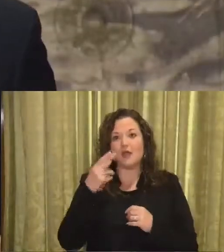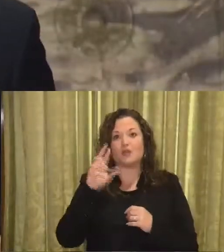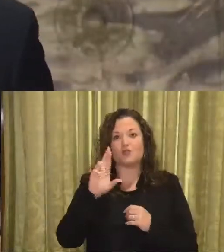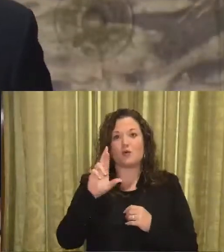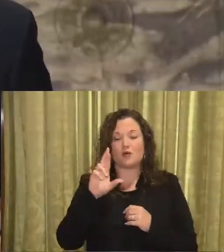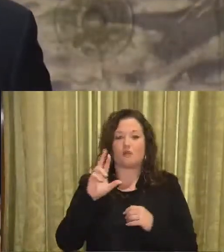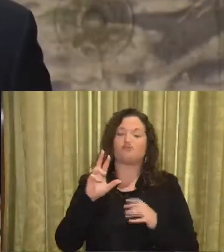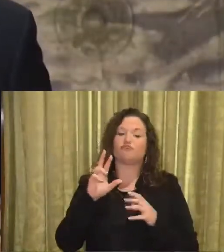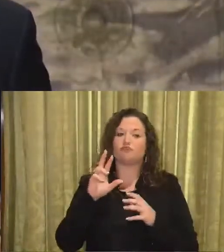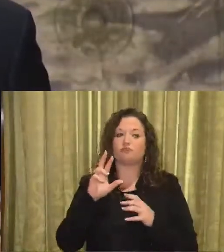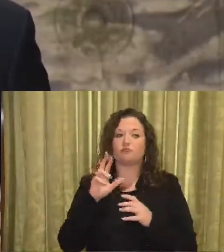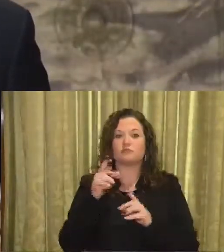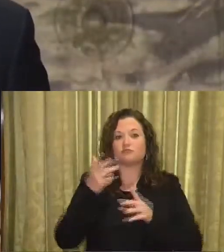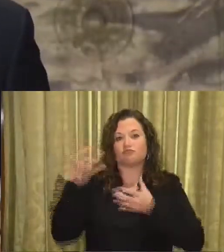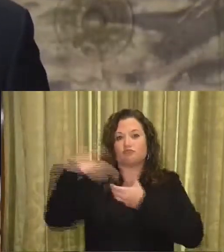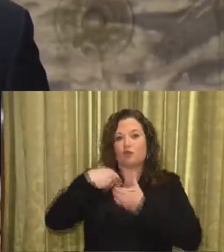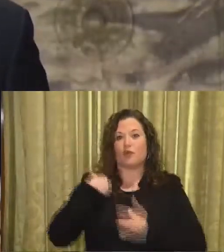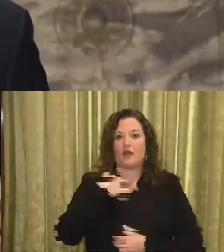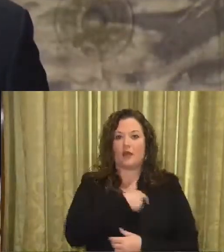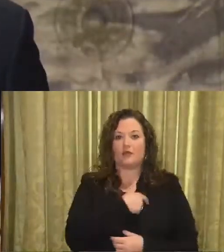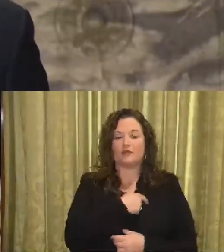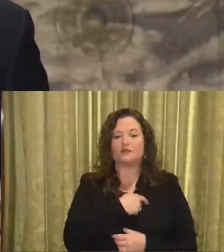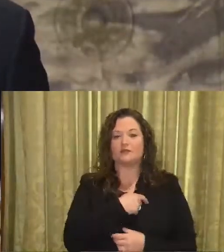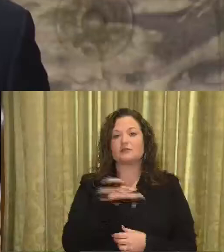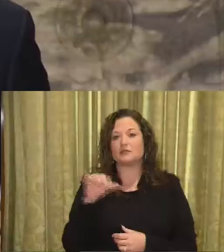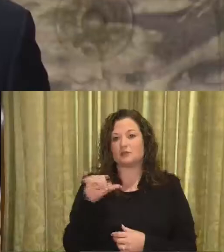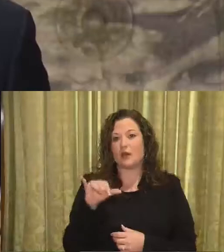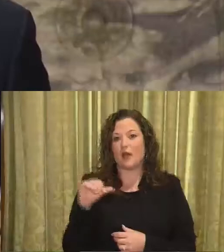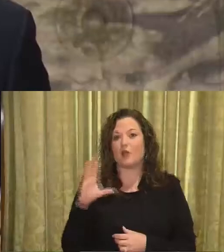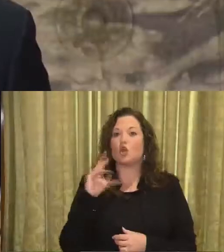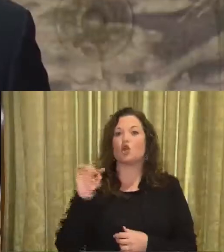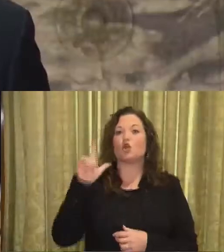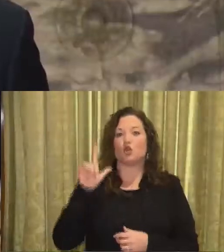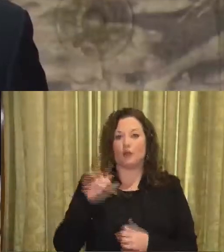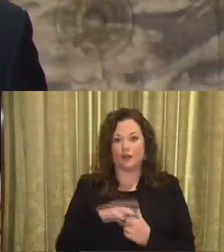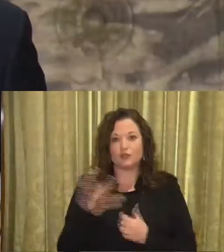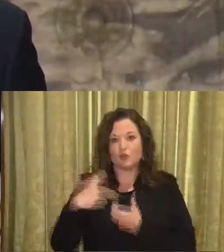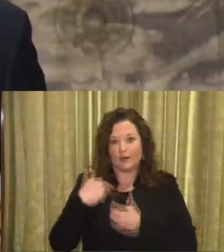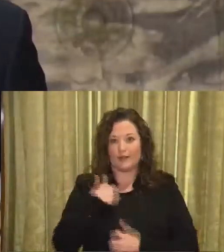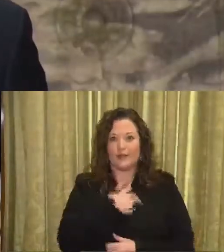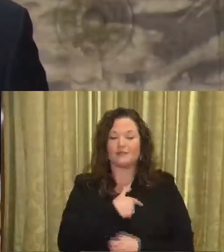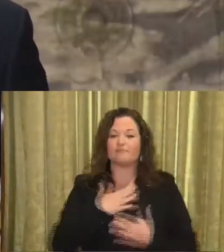has joined us and I appreciate all of their. Work during this time.